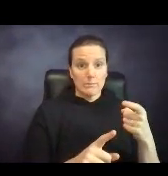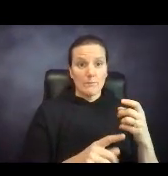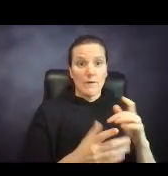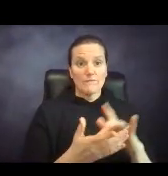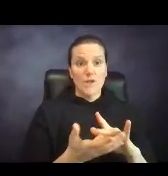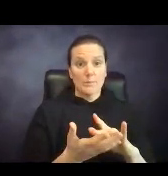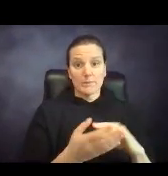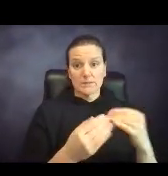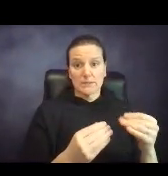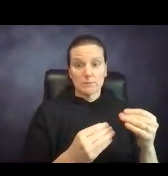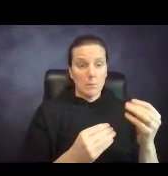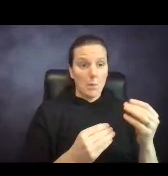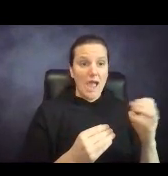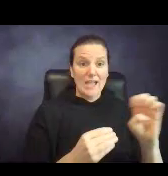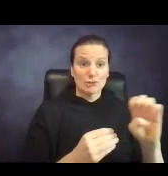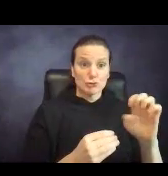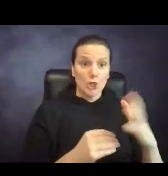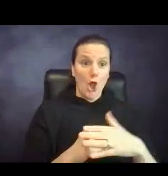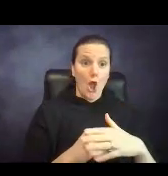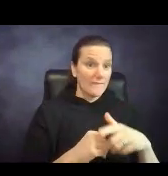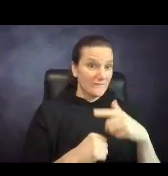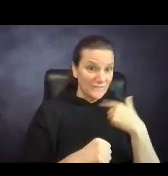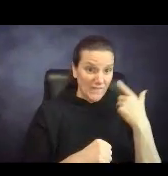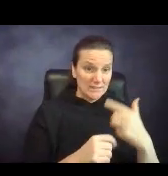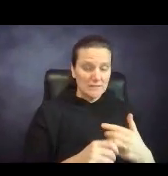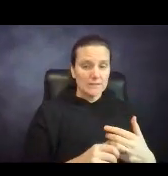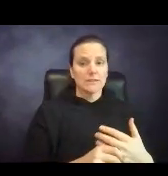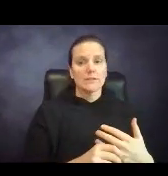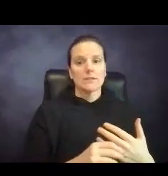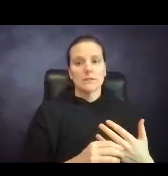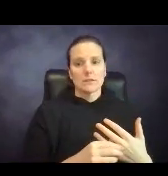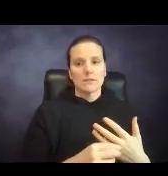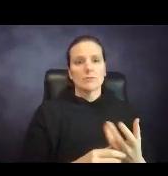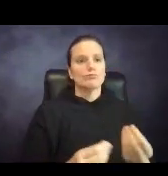to put estrogen on your face. So take estrogen in the body, you can put it on topically